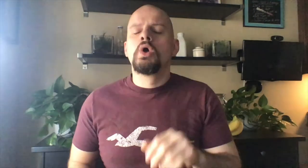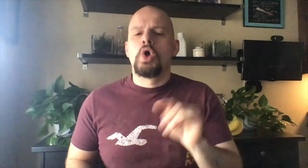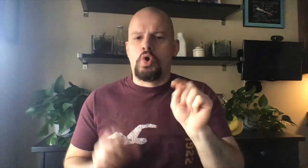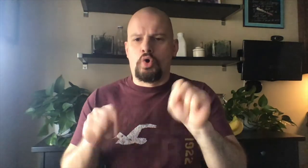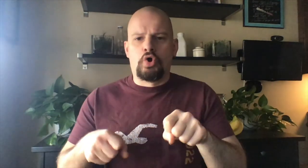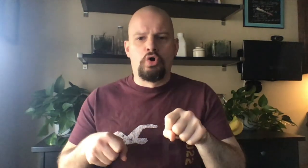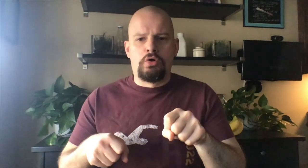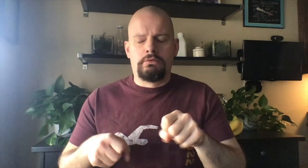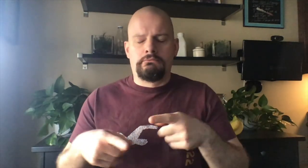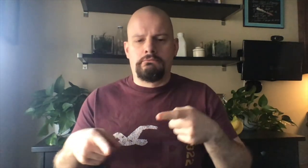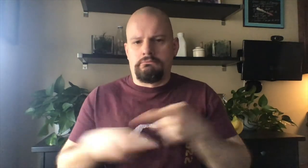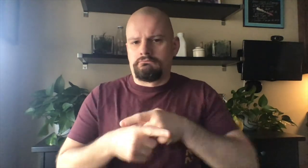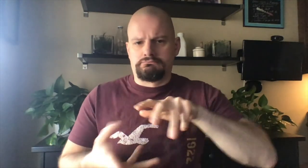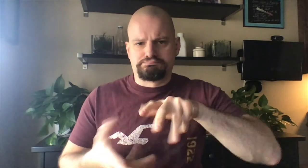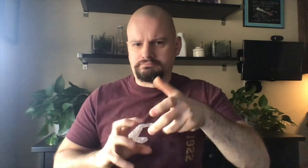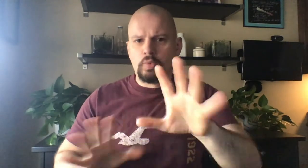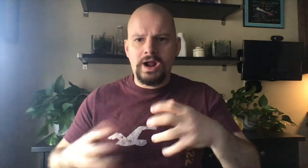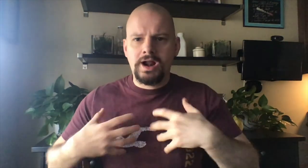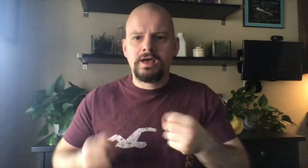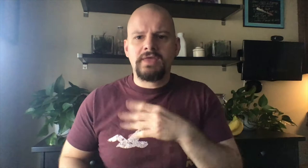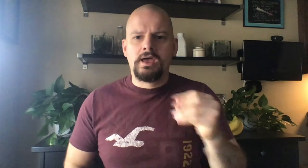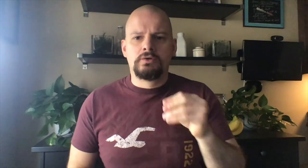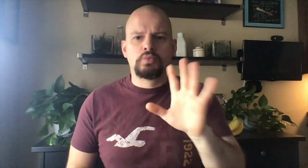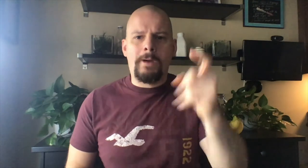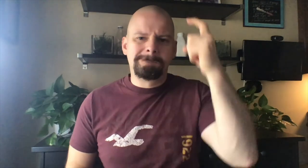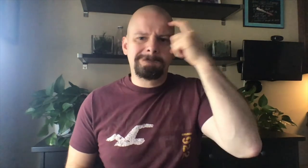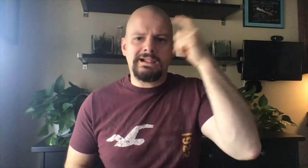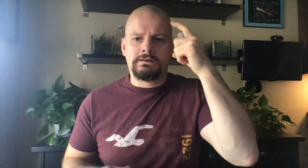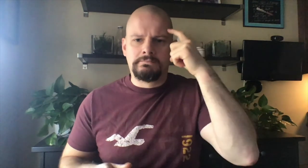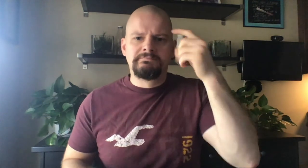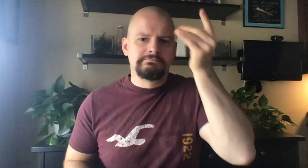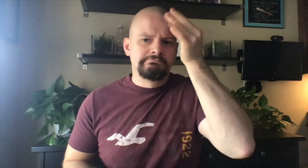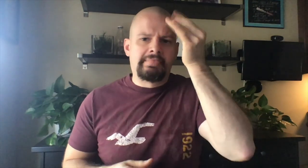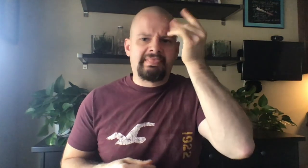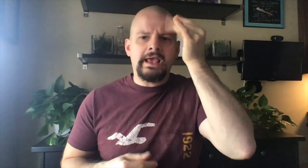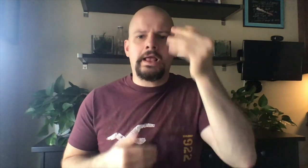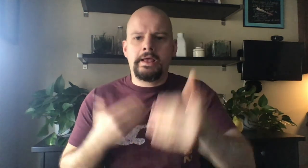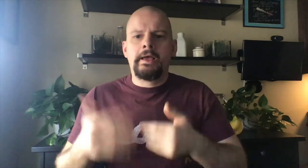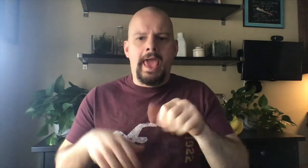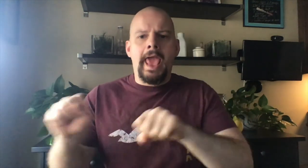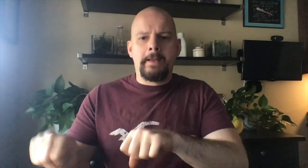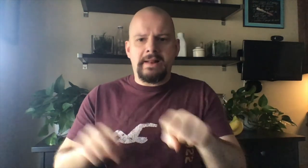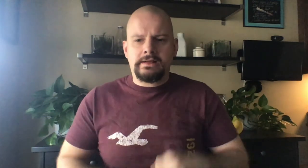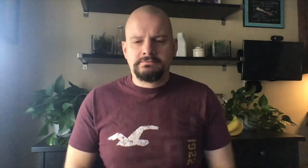This could jeopardize your physical and mental health such as your thinking ability.